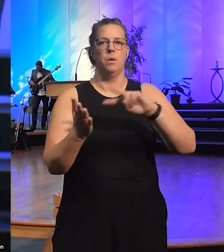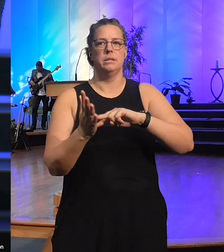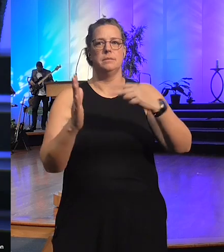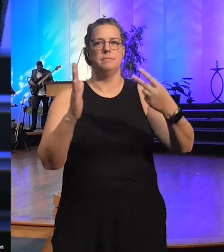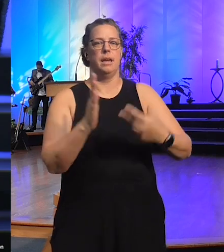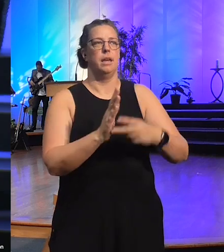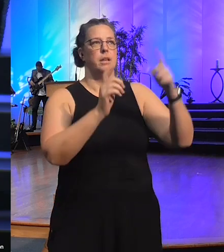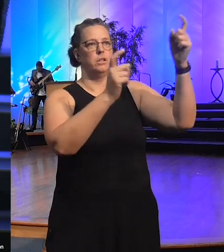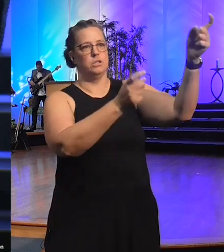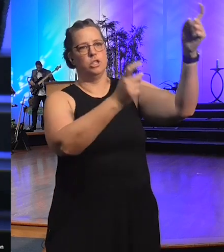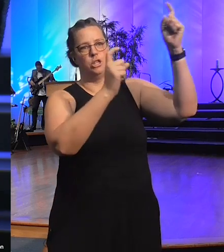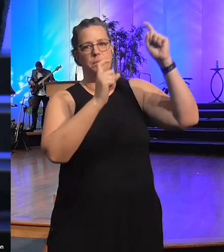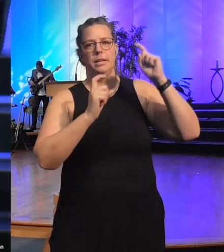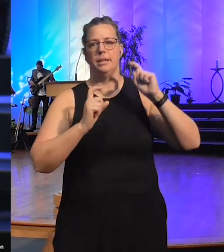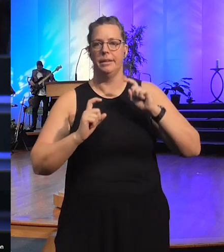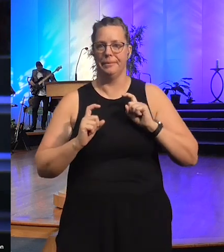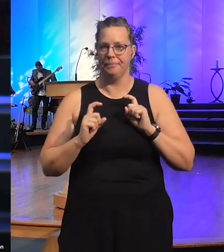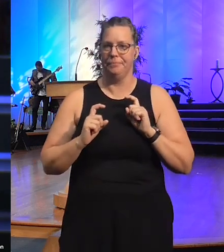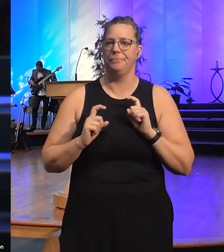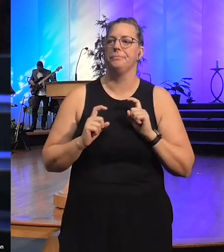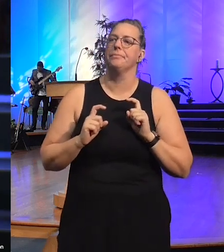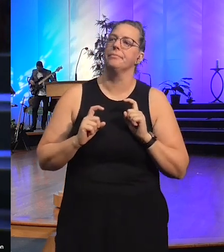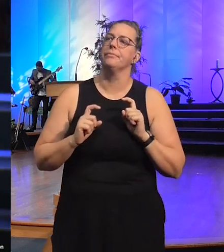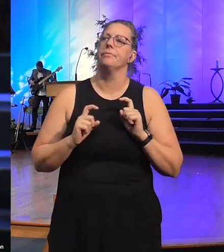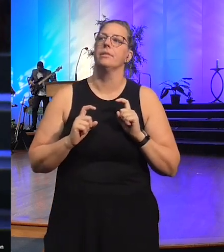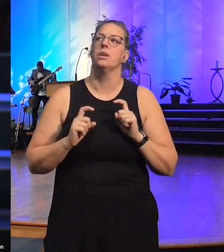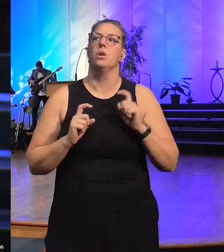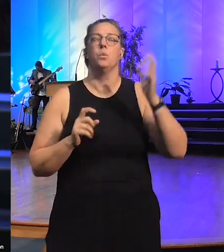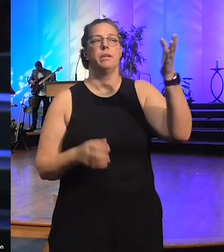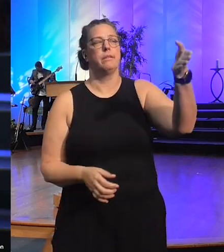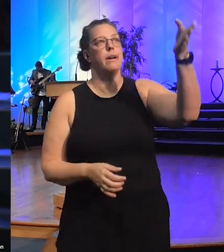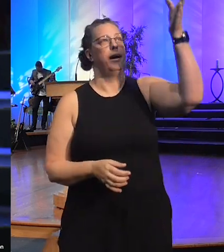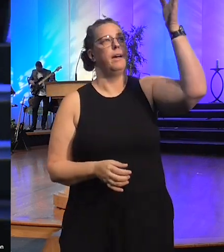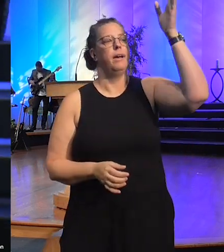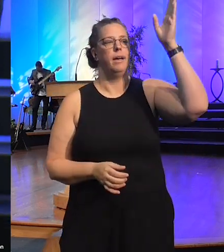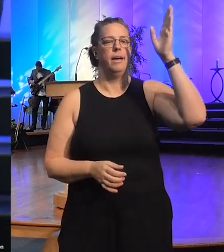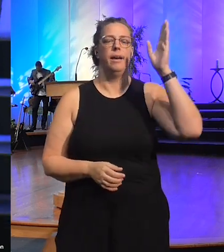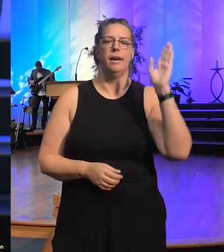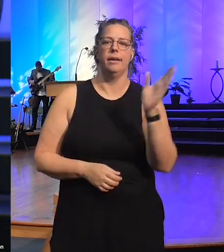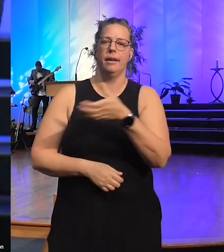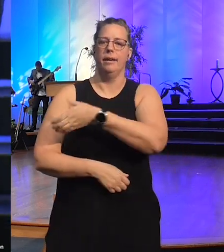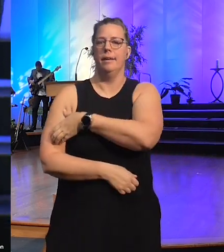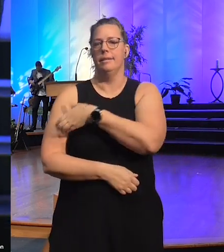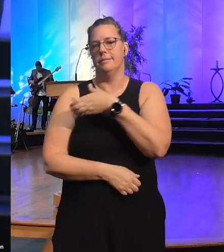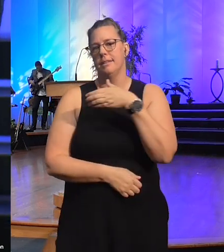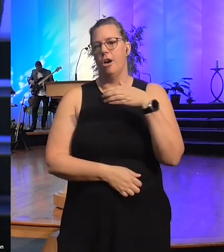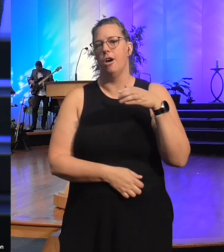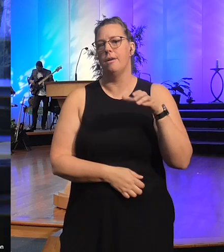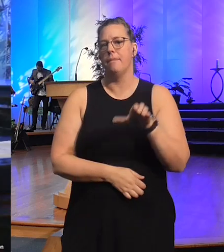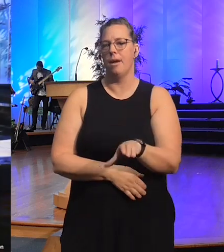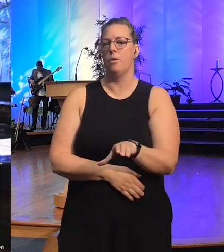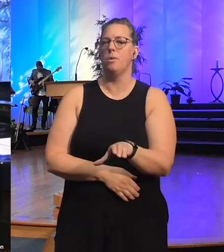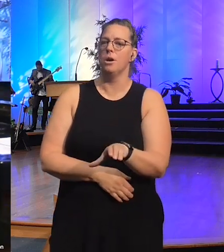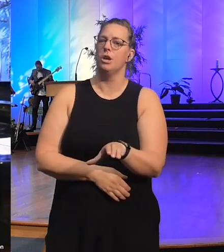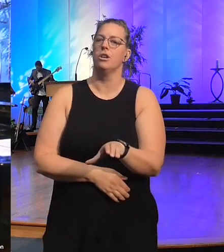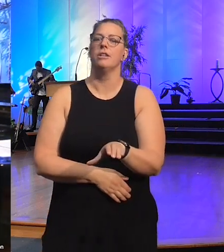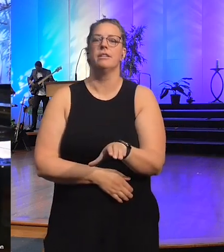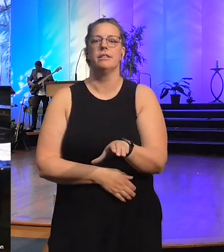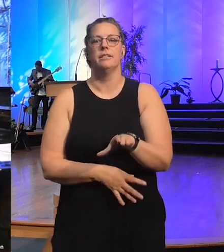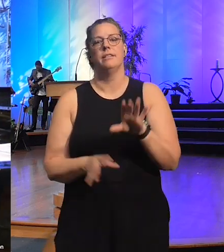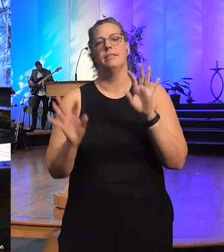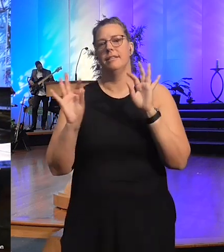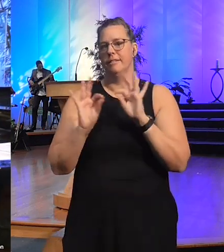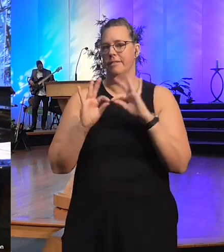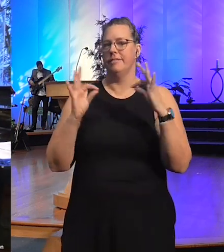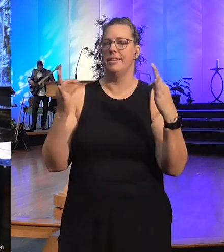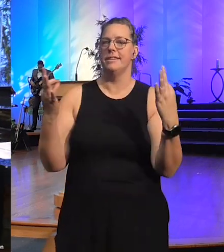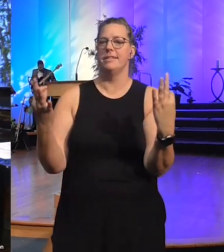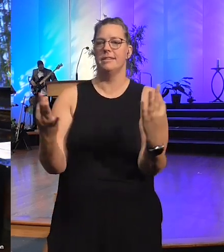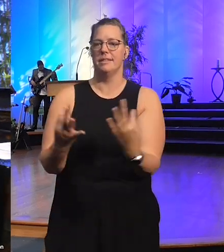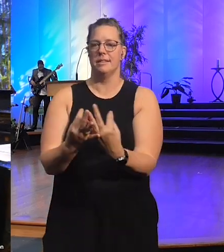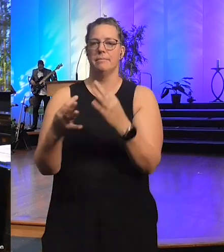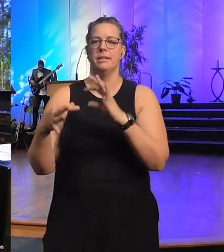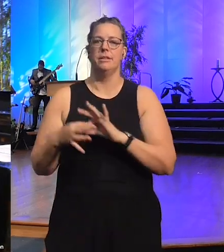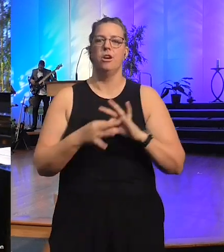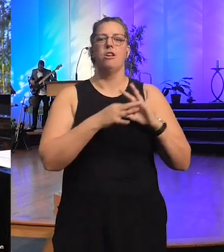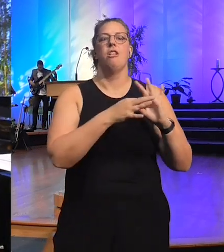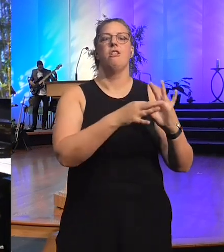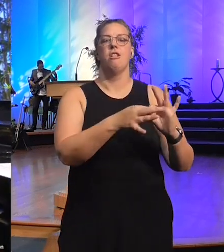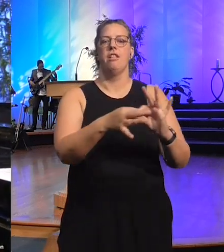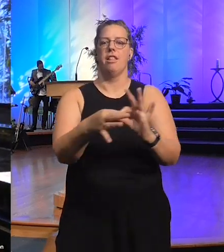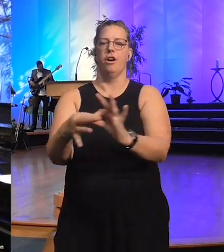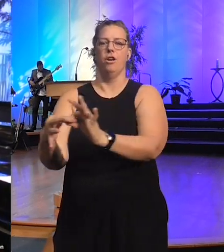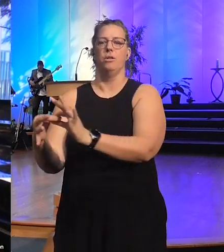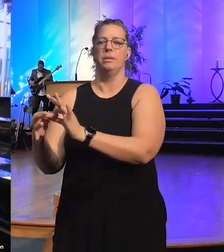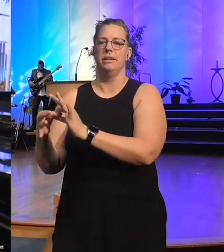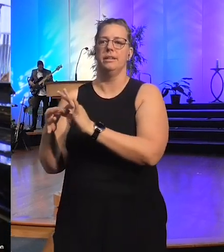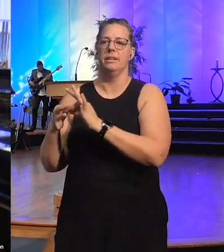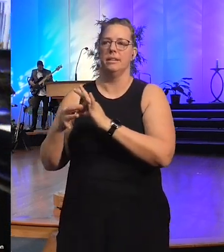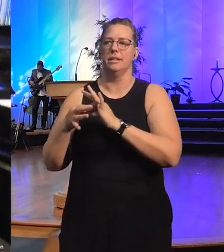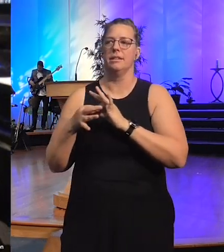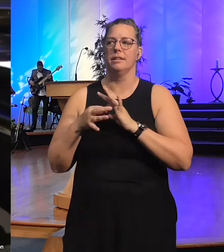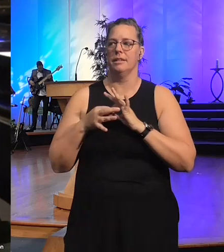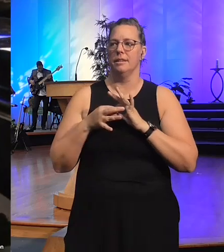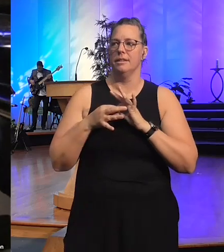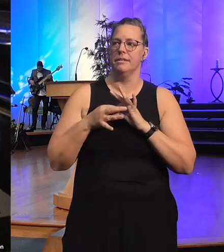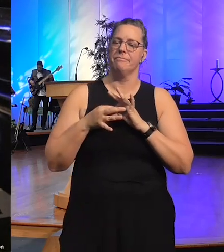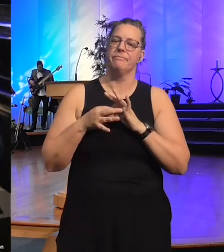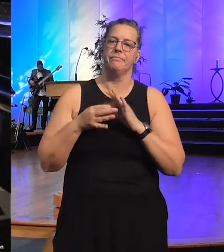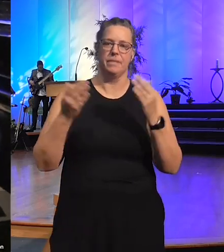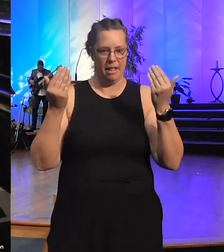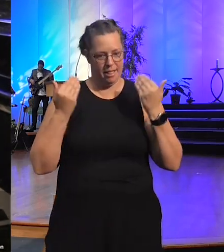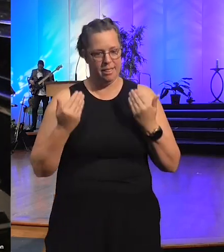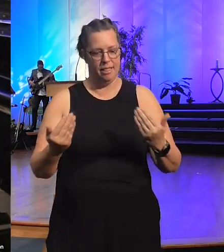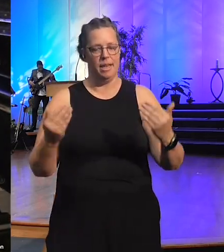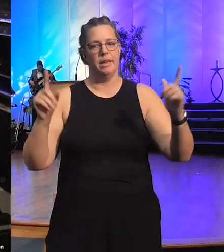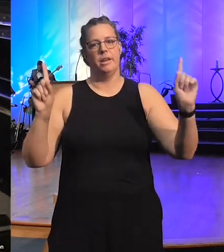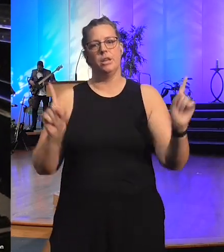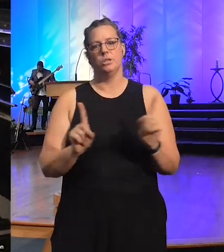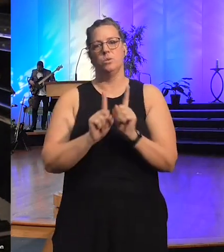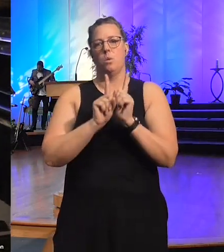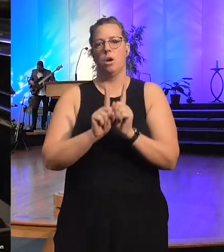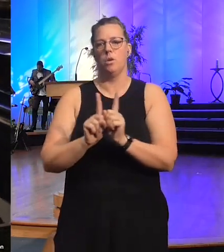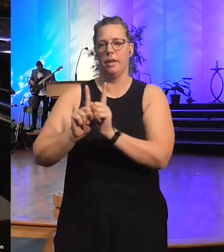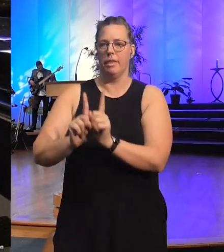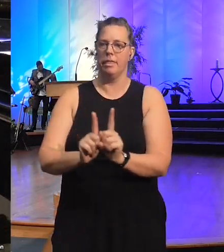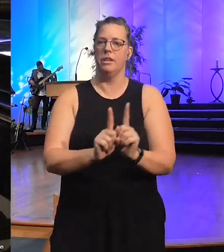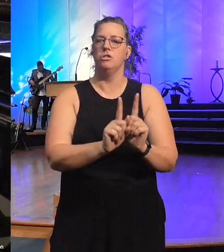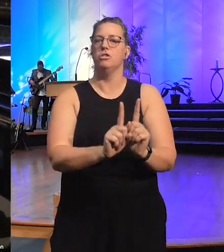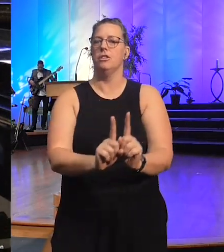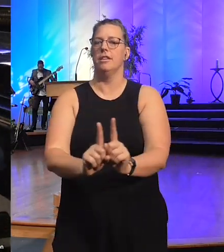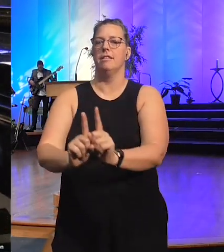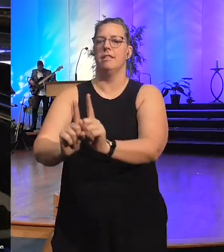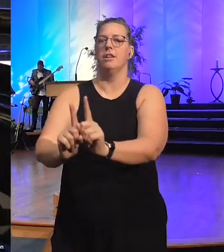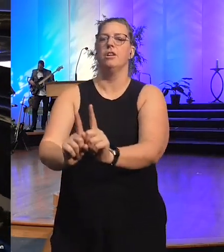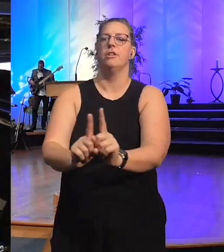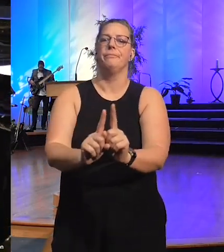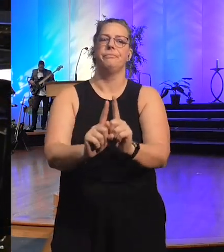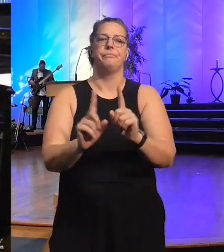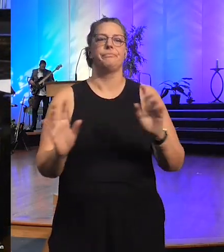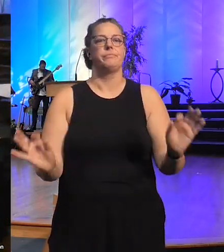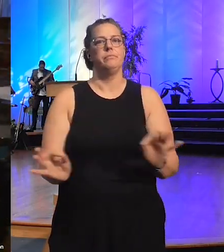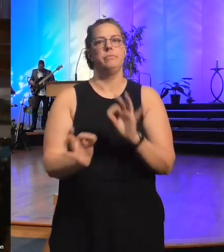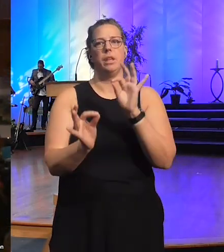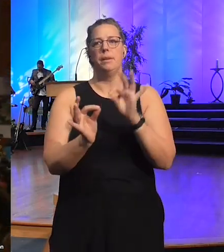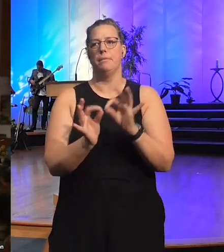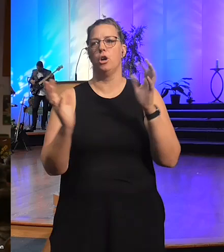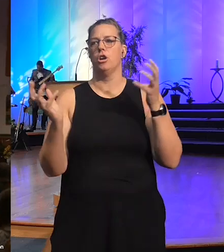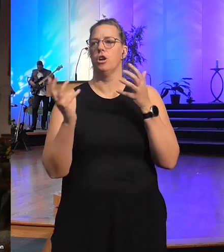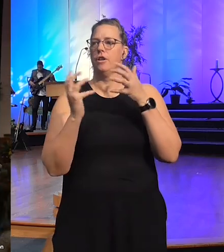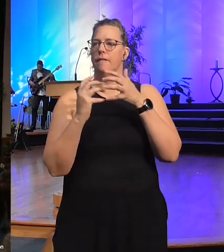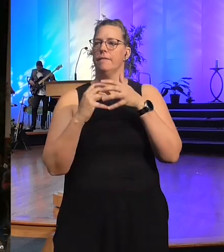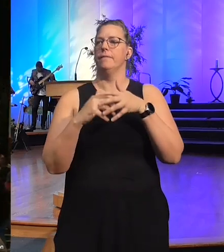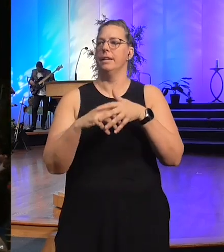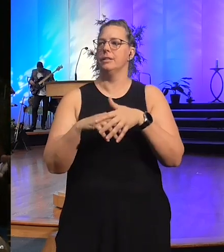was meant to be with God our power finally all are we let us walk with each other in Perfect